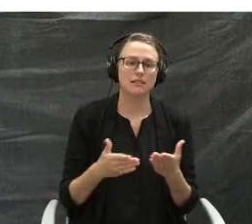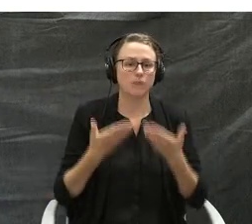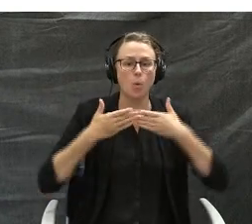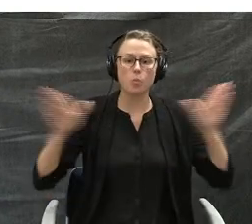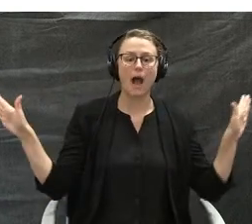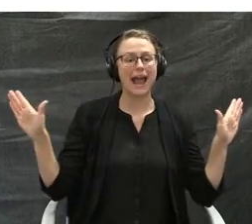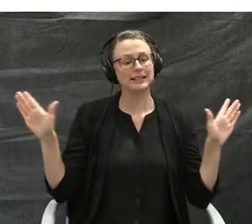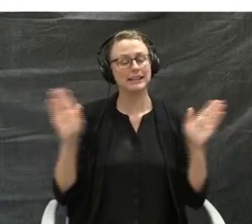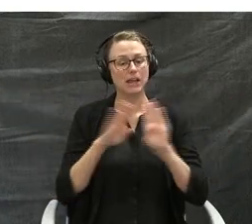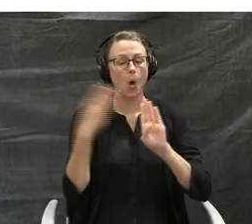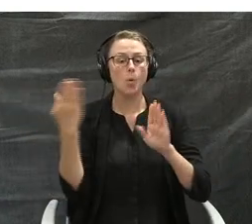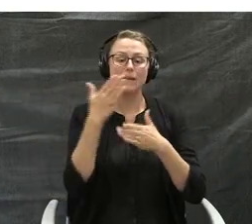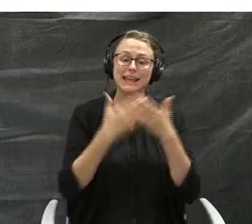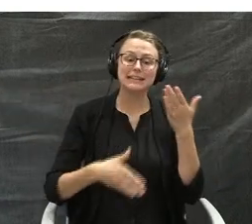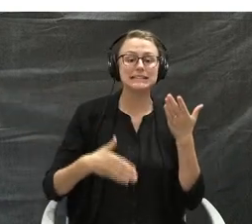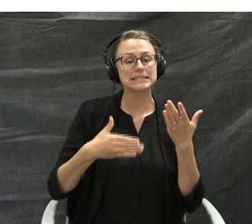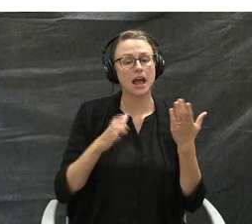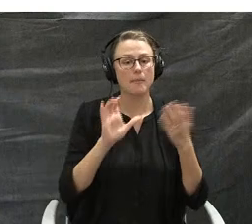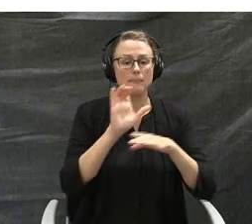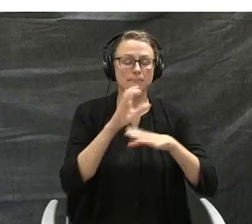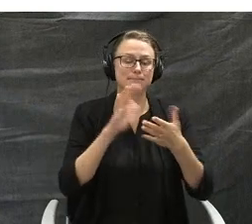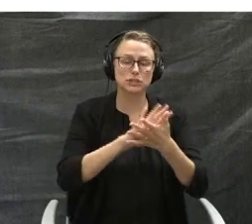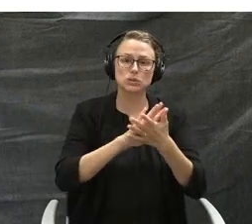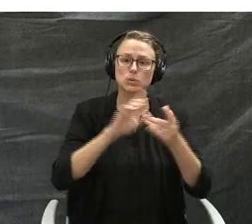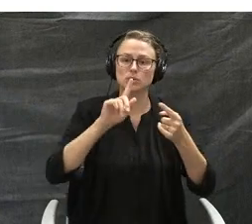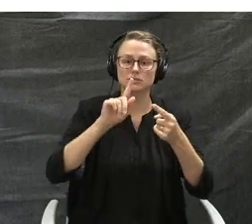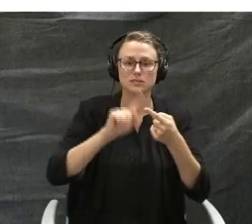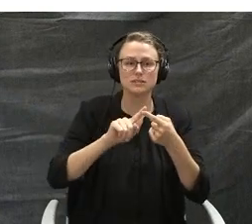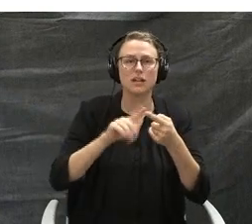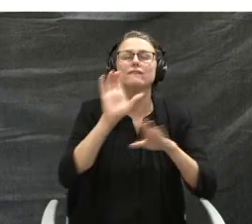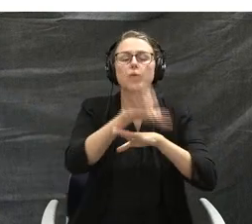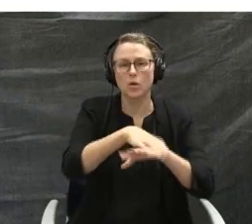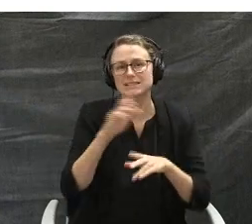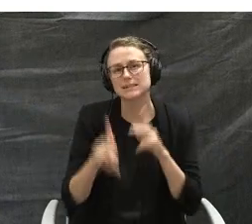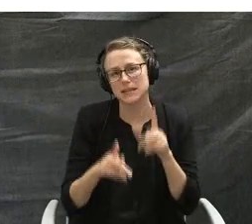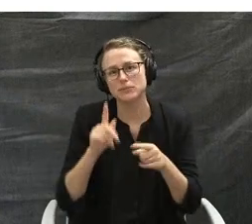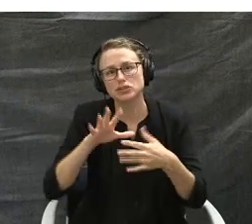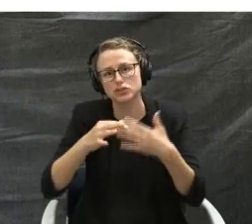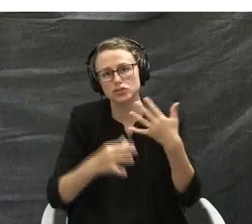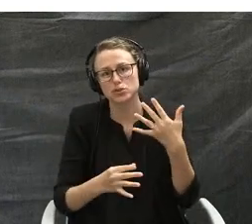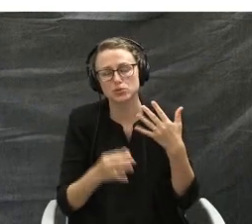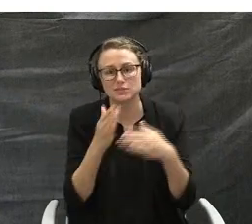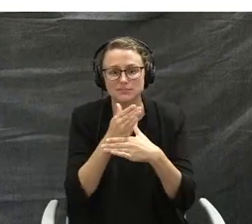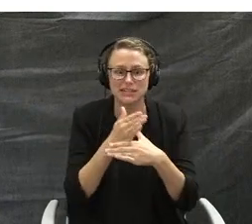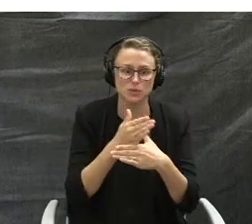forces, others to choose between their forces, others to choose between their personal safety and they're learning